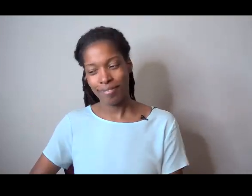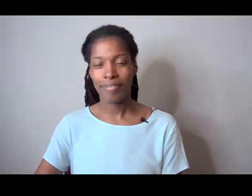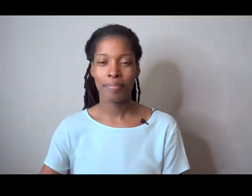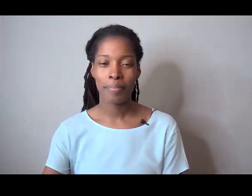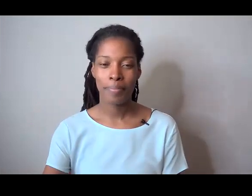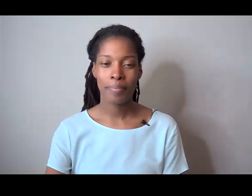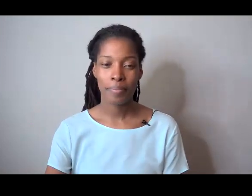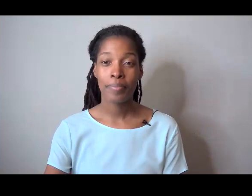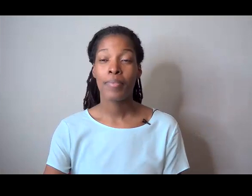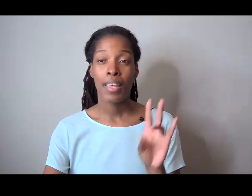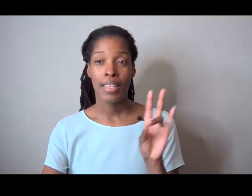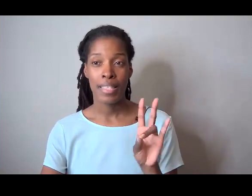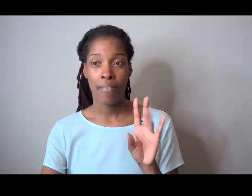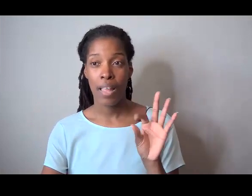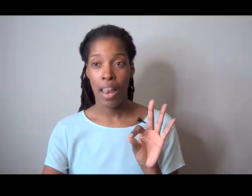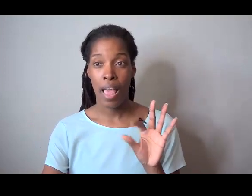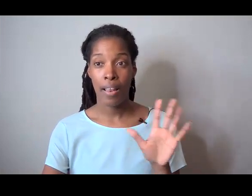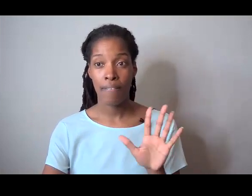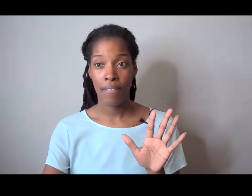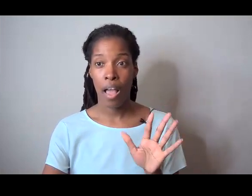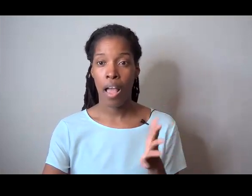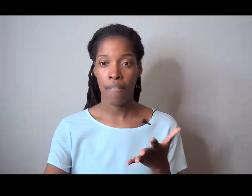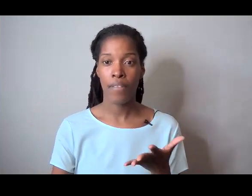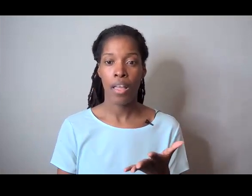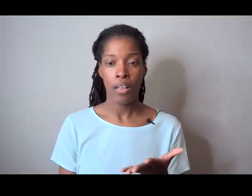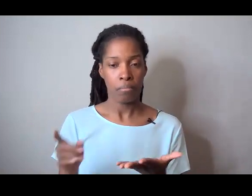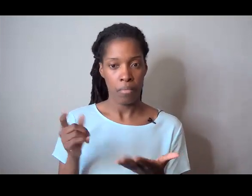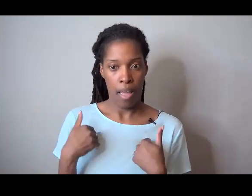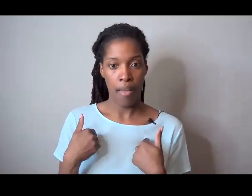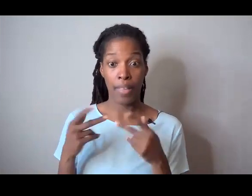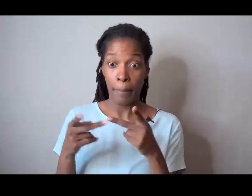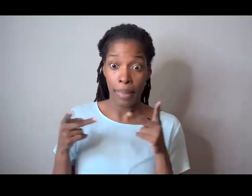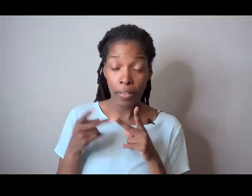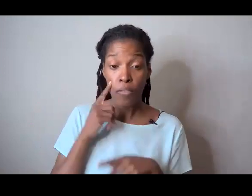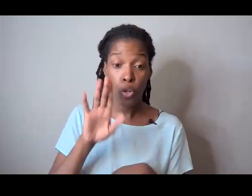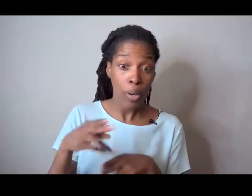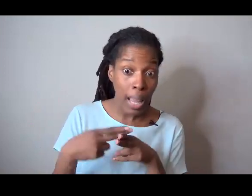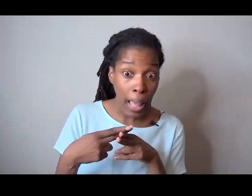The 795 literally has just a place for your name and your social security number at the top